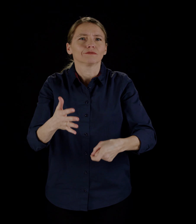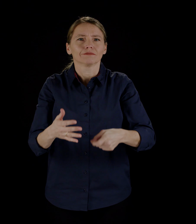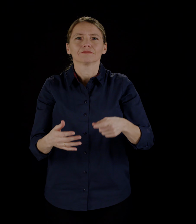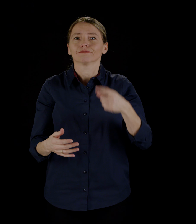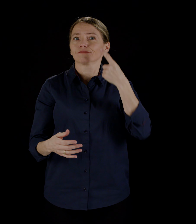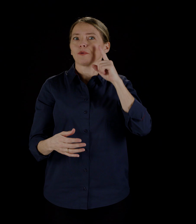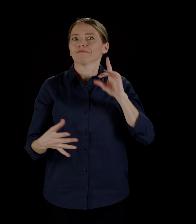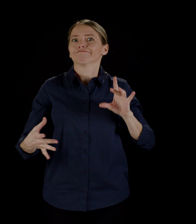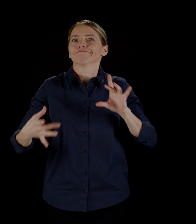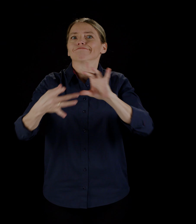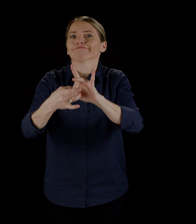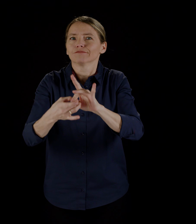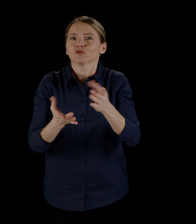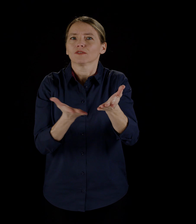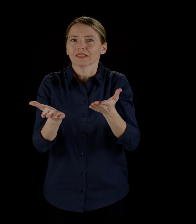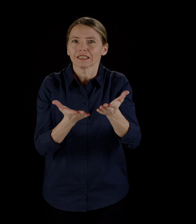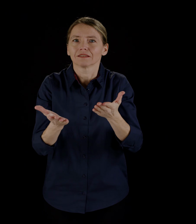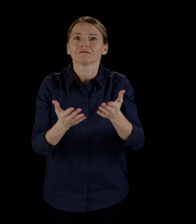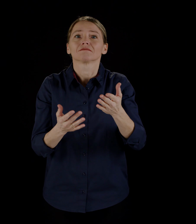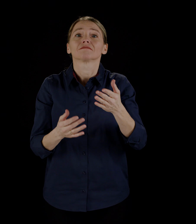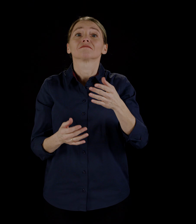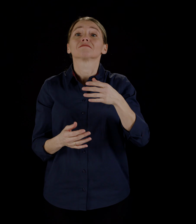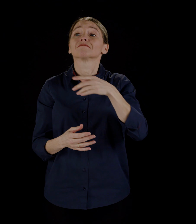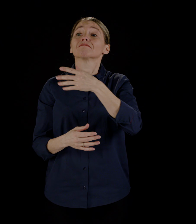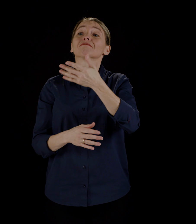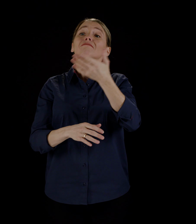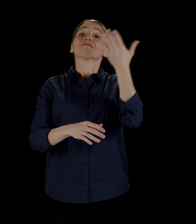services after being suspended for any reason.